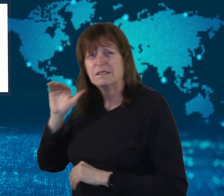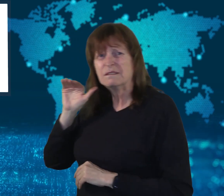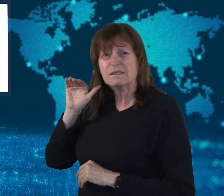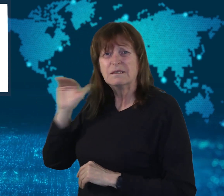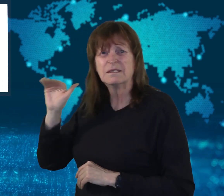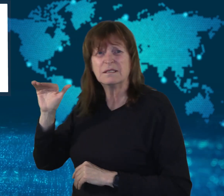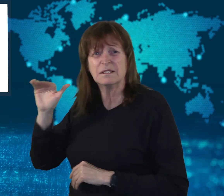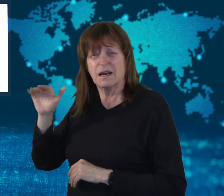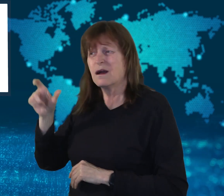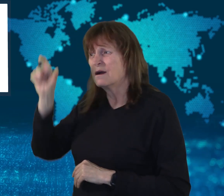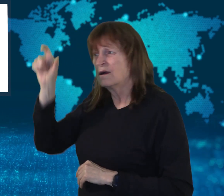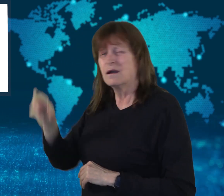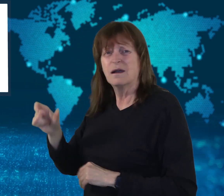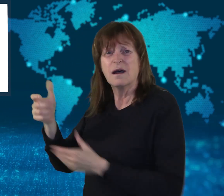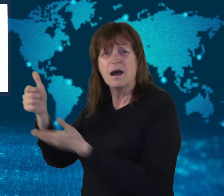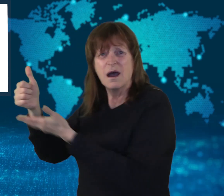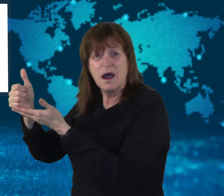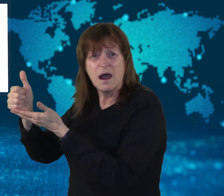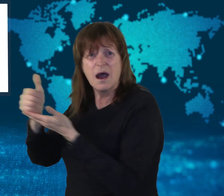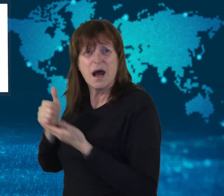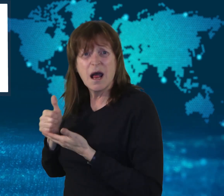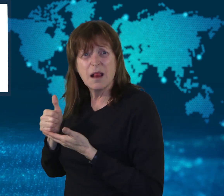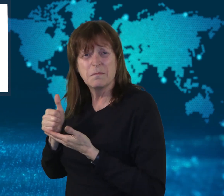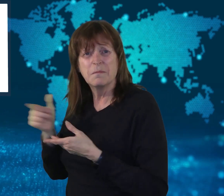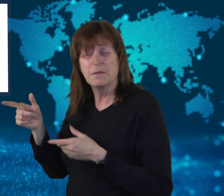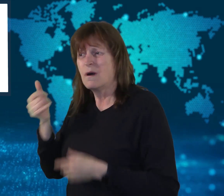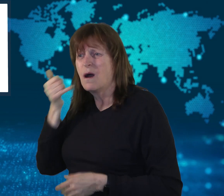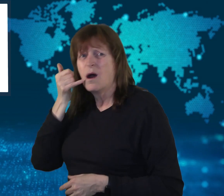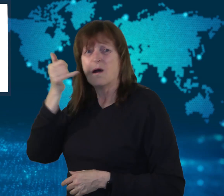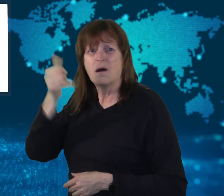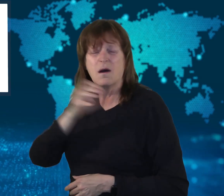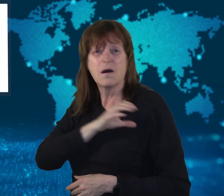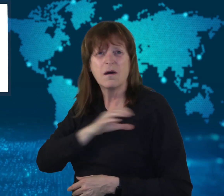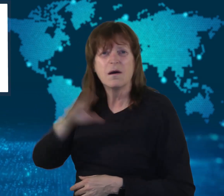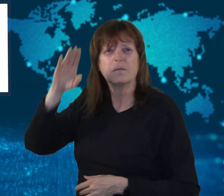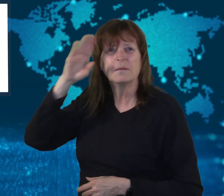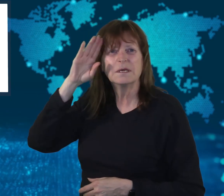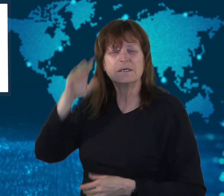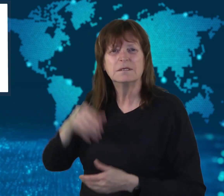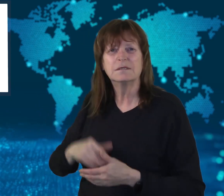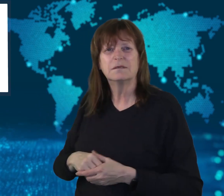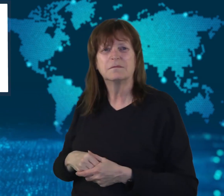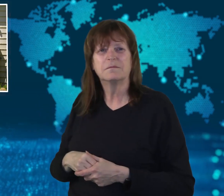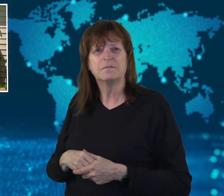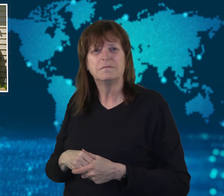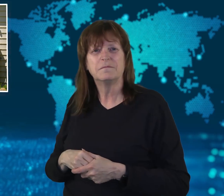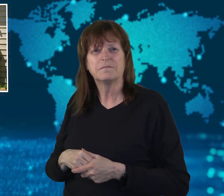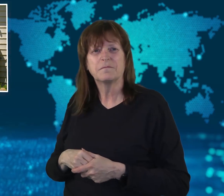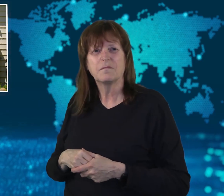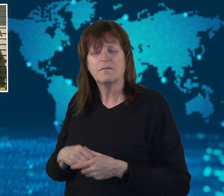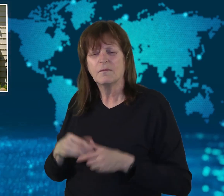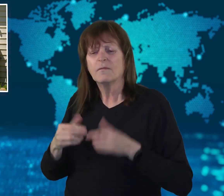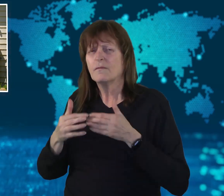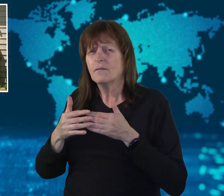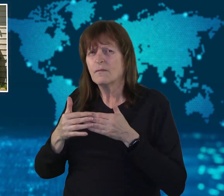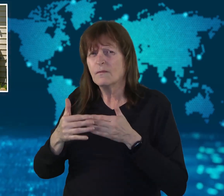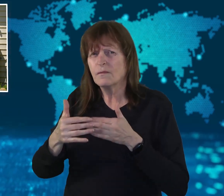It was later discovered that Yari went to a house on 115th Street when